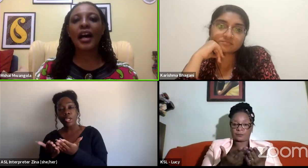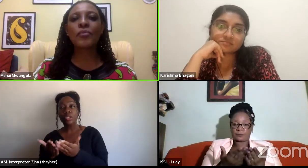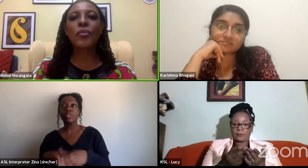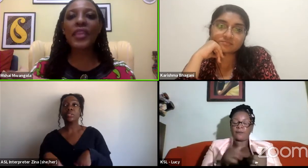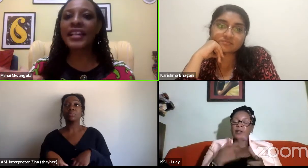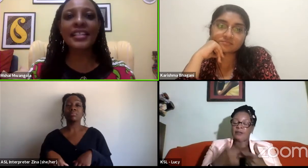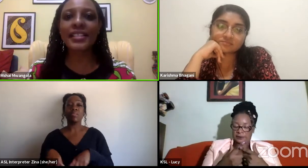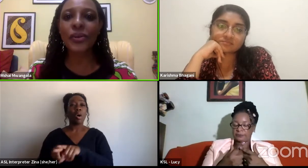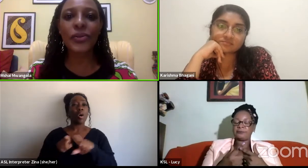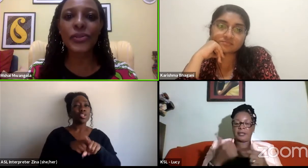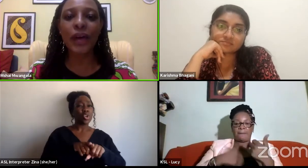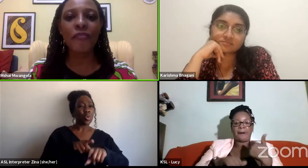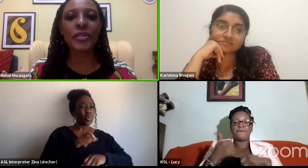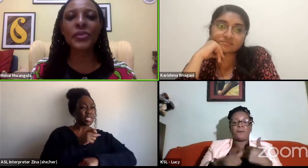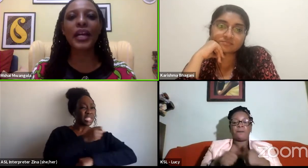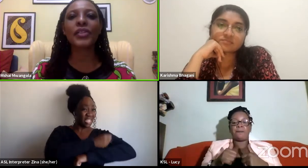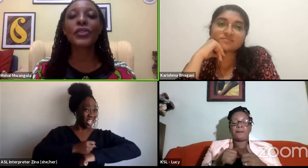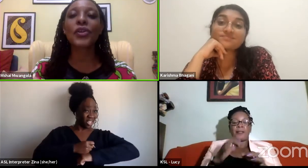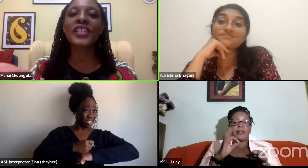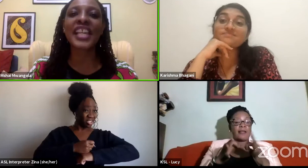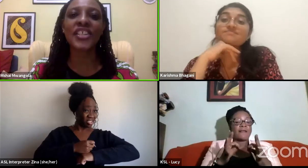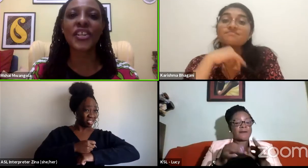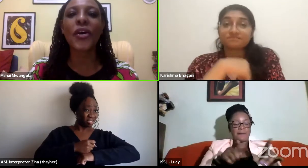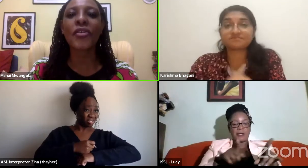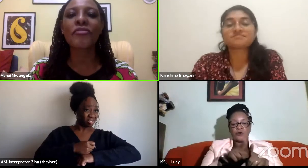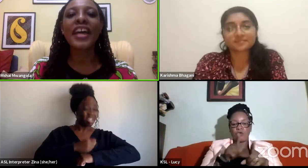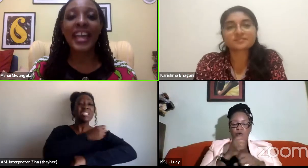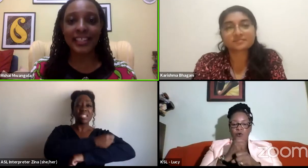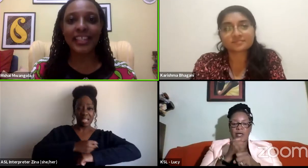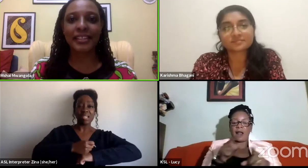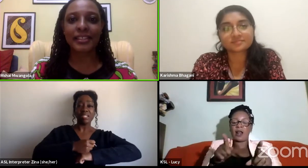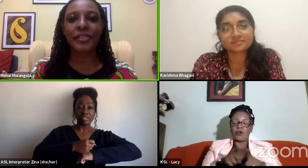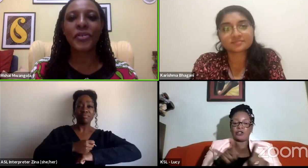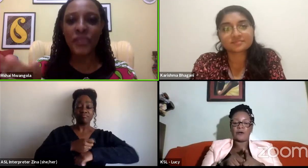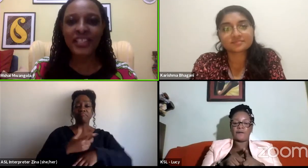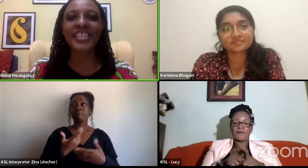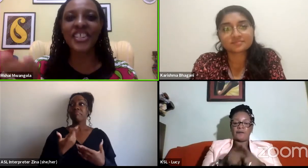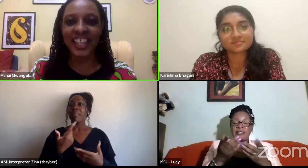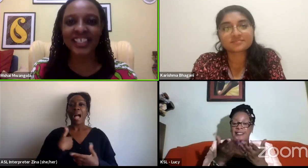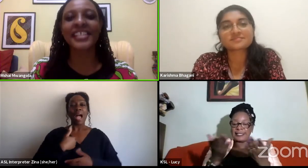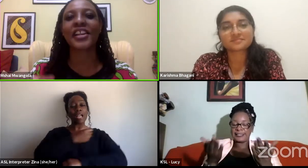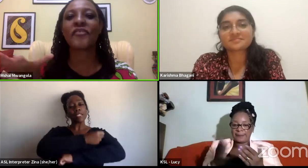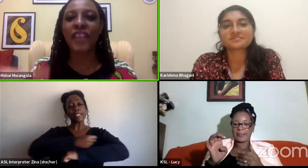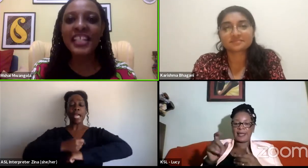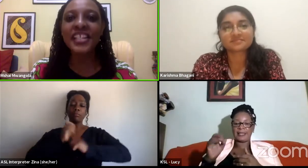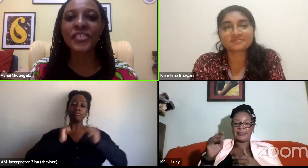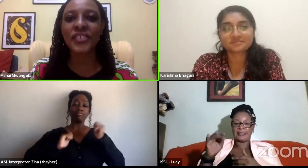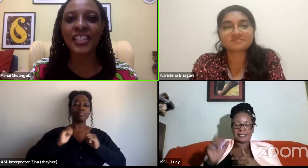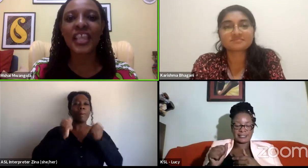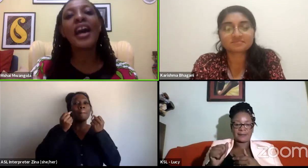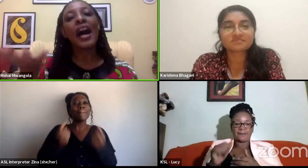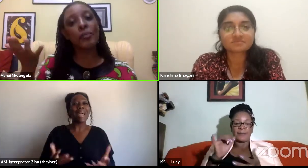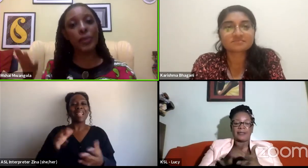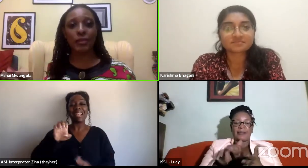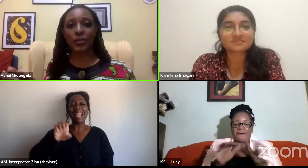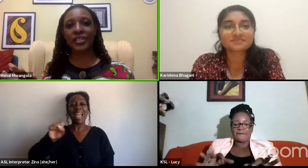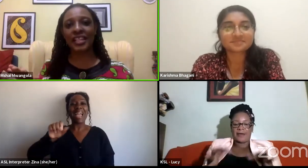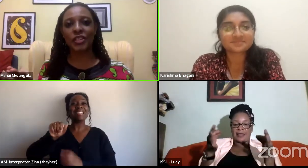whether it is also, I've been doing a lot of staging of essays. Research essays that I find interesting, I put them on stage